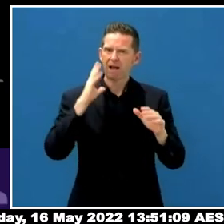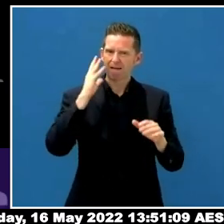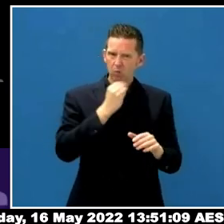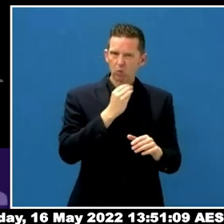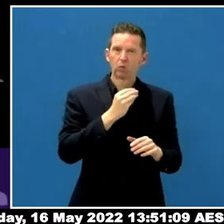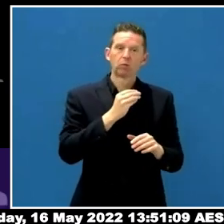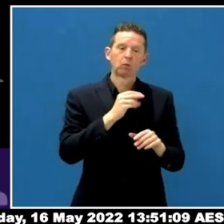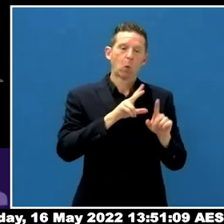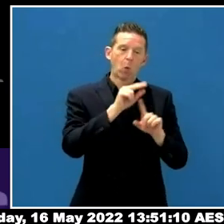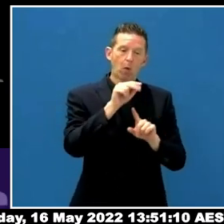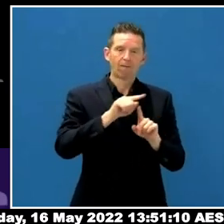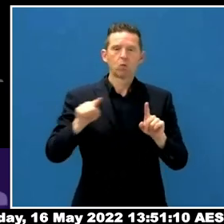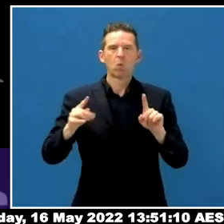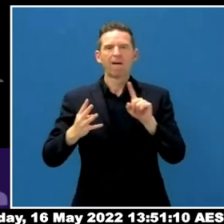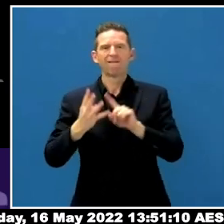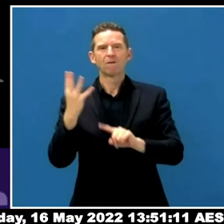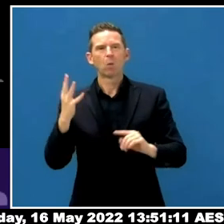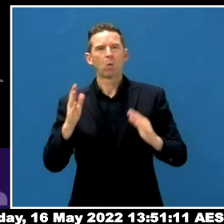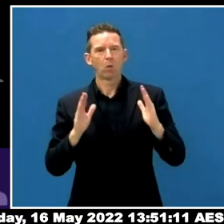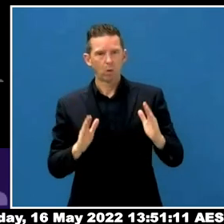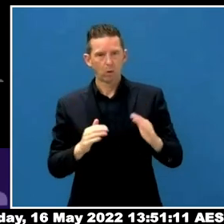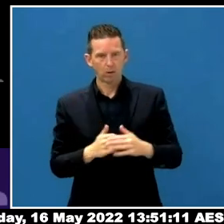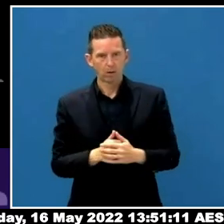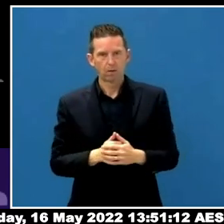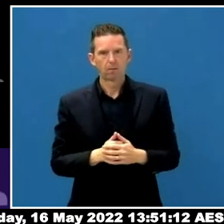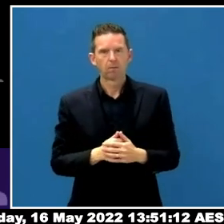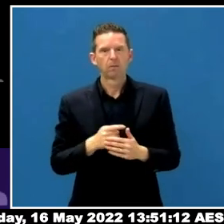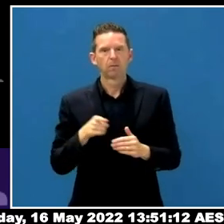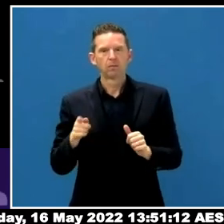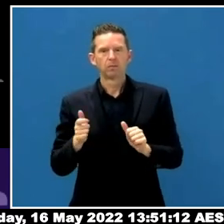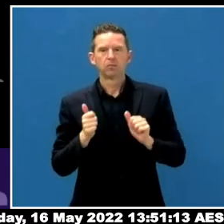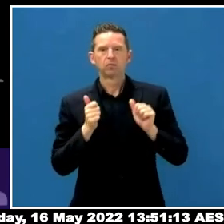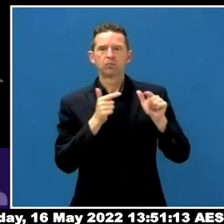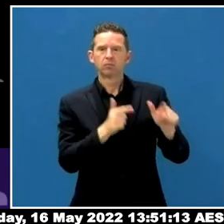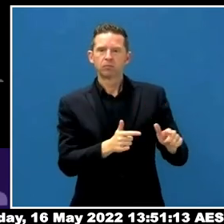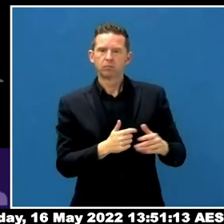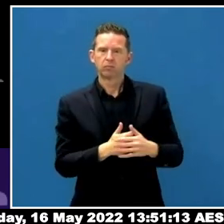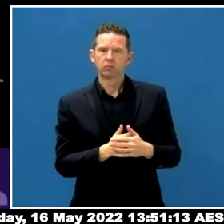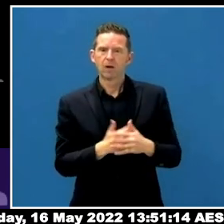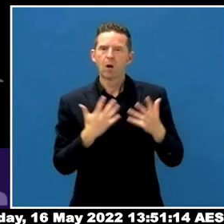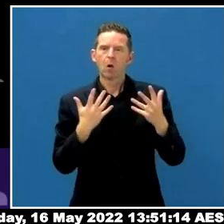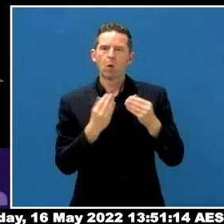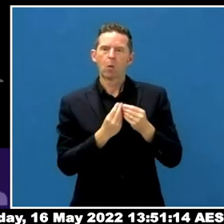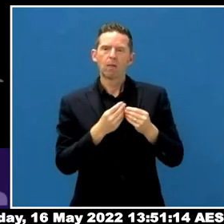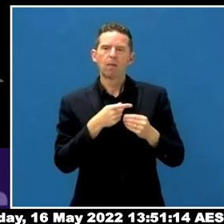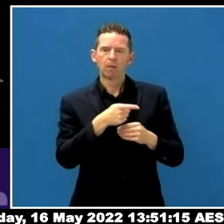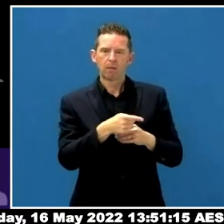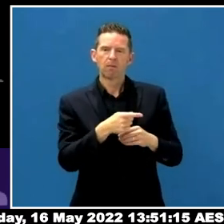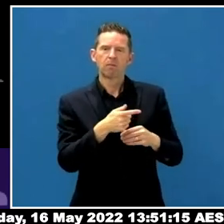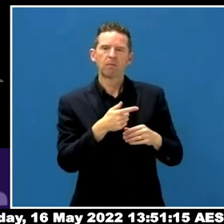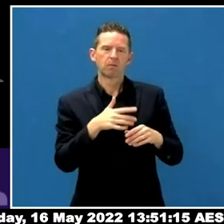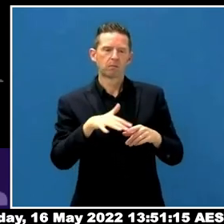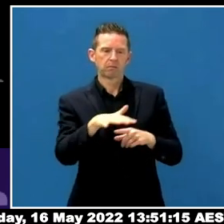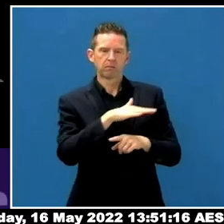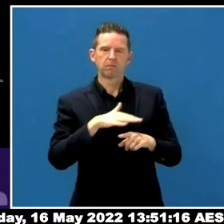attended Nordoff Robbins at UWS University where he would do music therapy for an hour